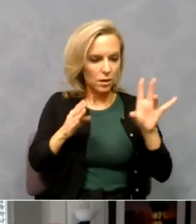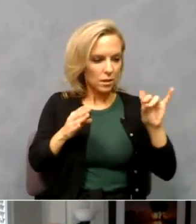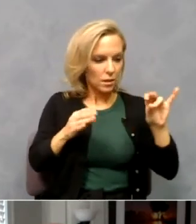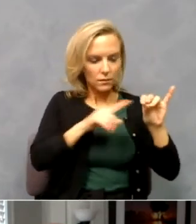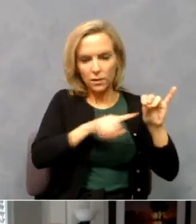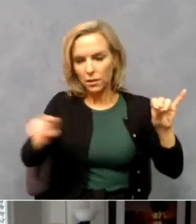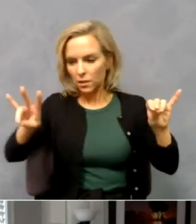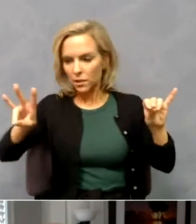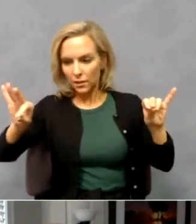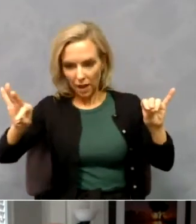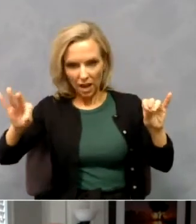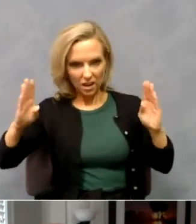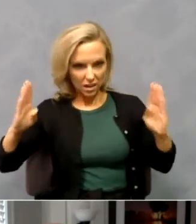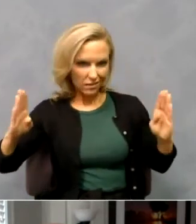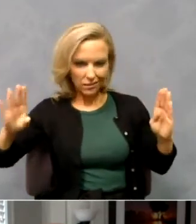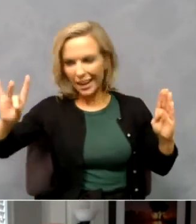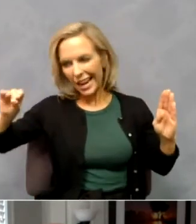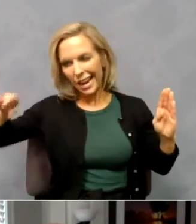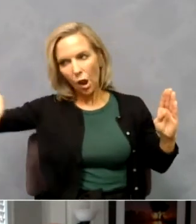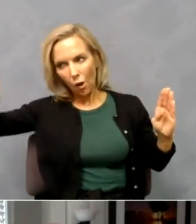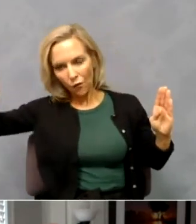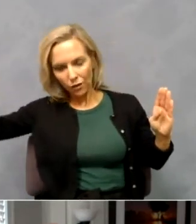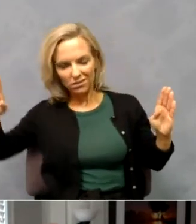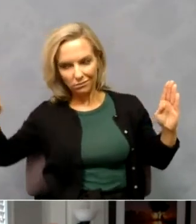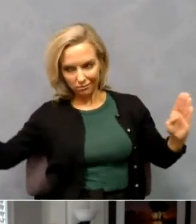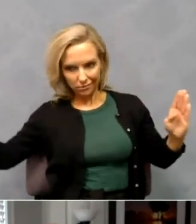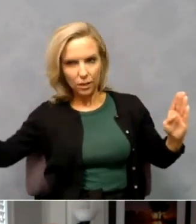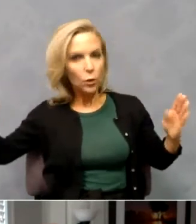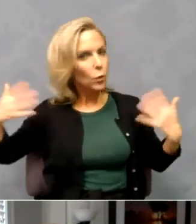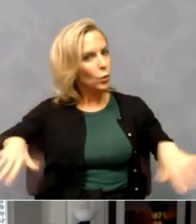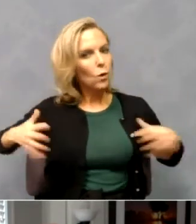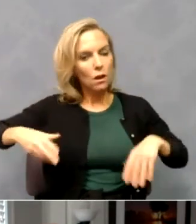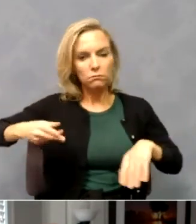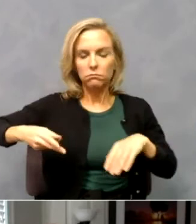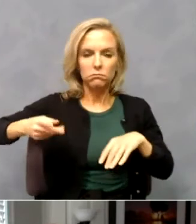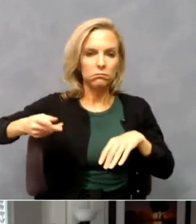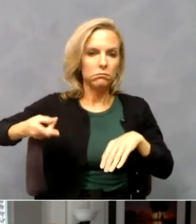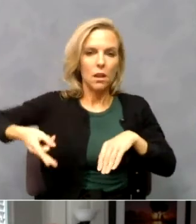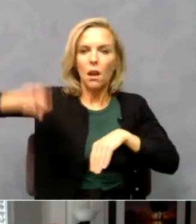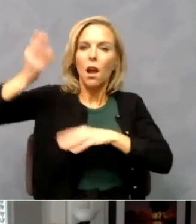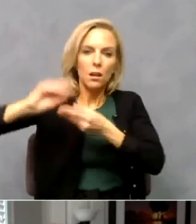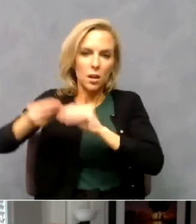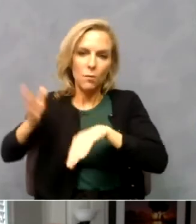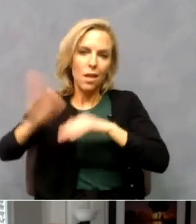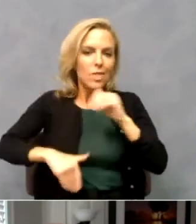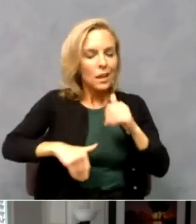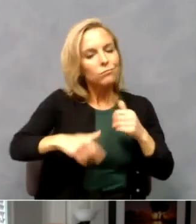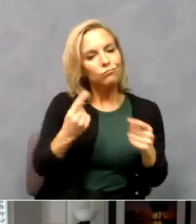80 0, and over are much, much higher than the general population. Um, if you